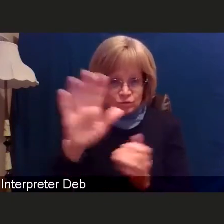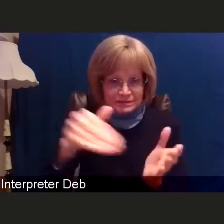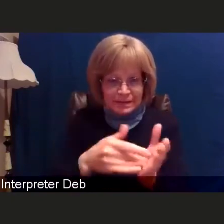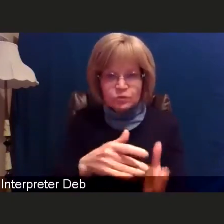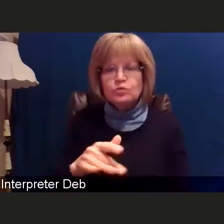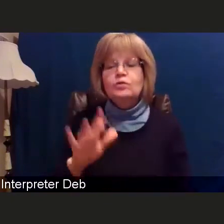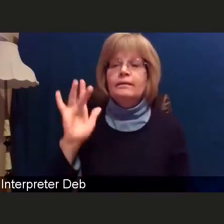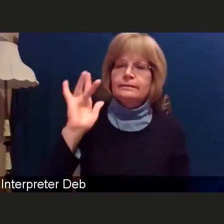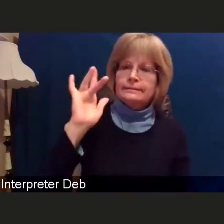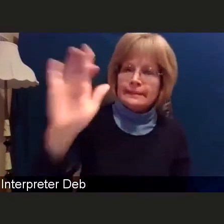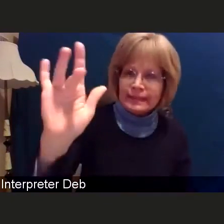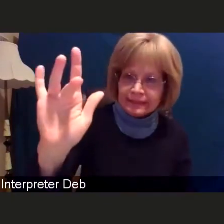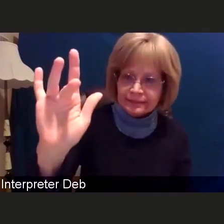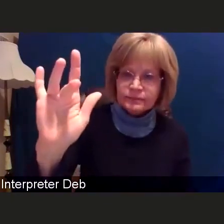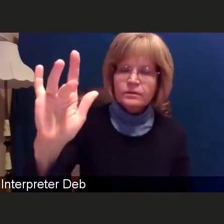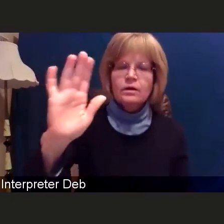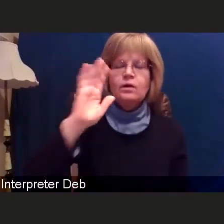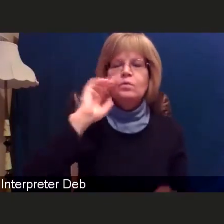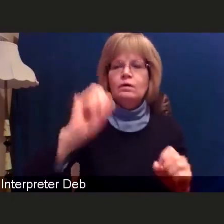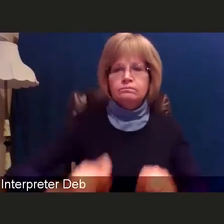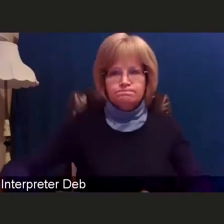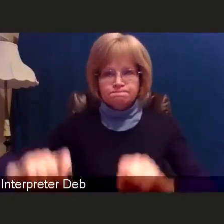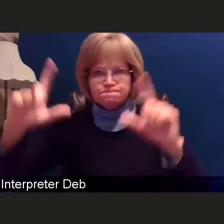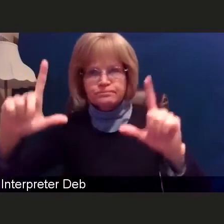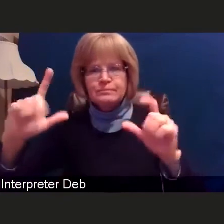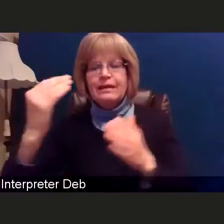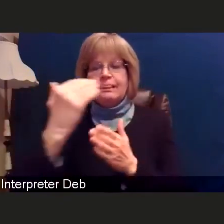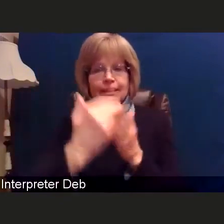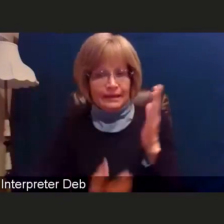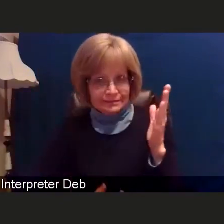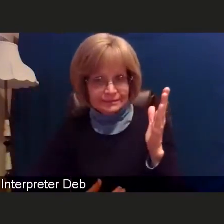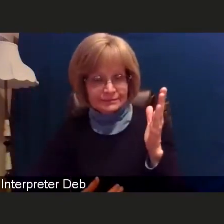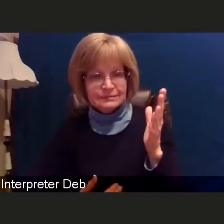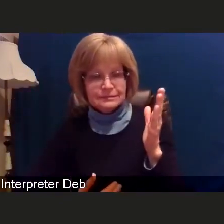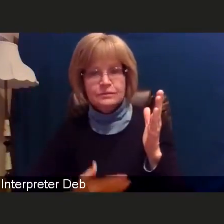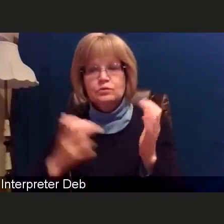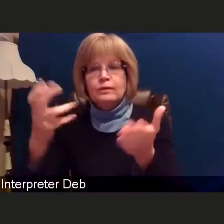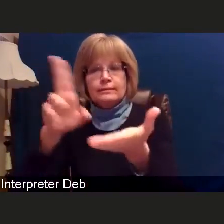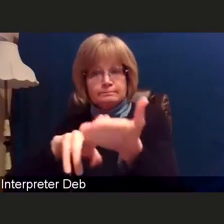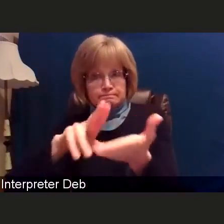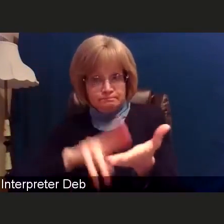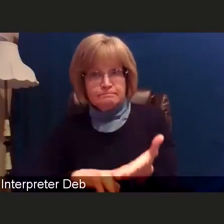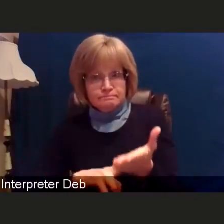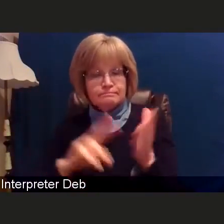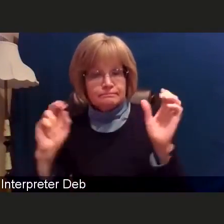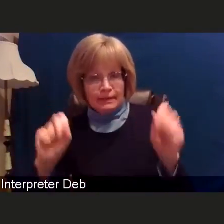and that will take you to a list that you can register on Beebe Healthcare's list.